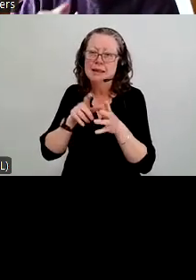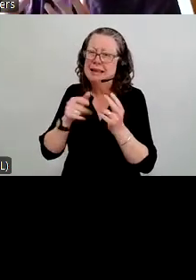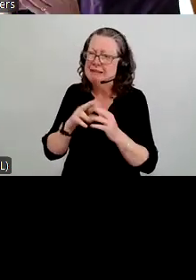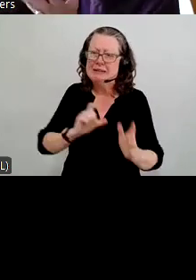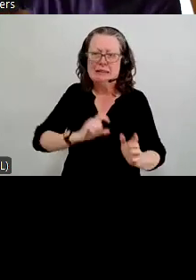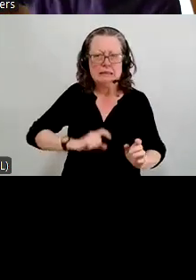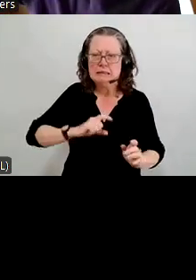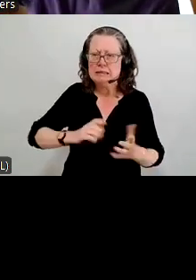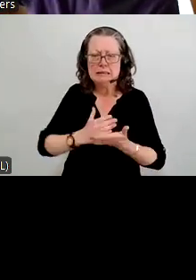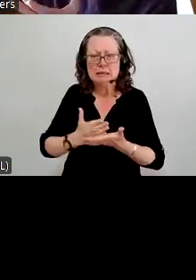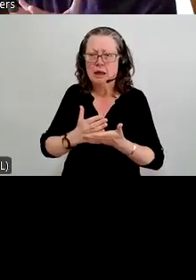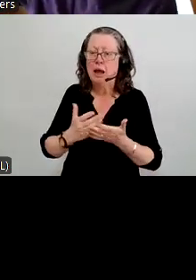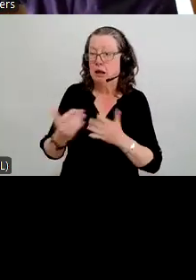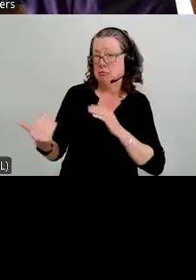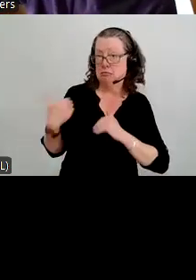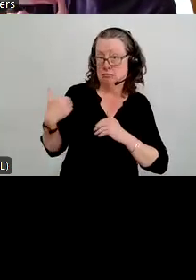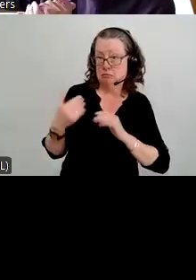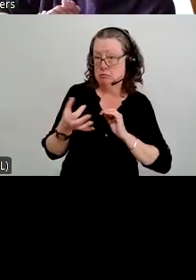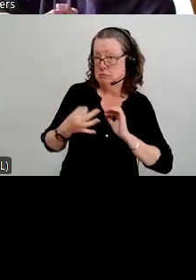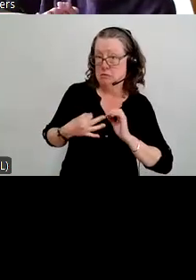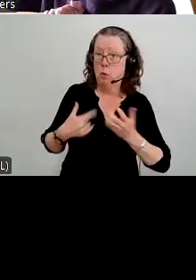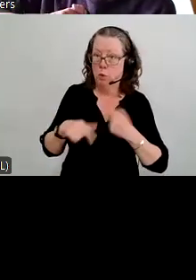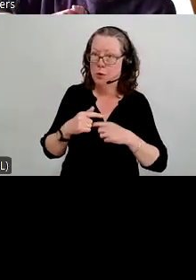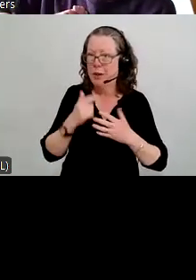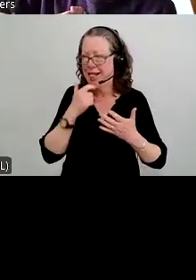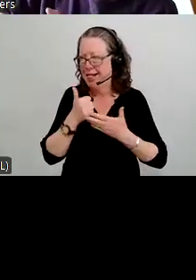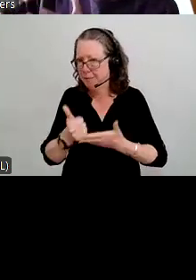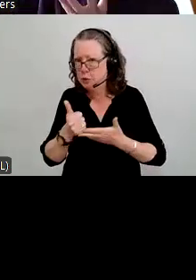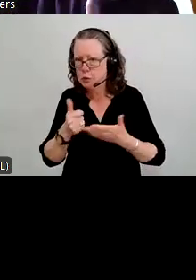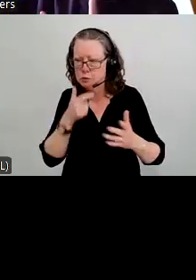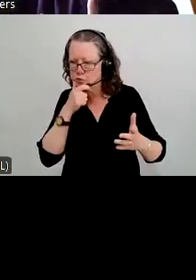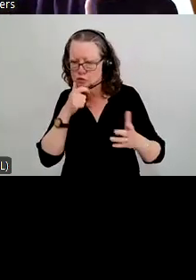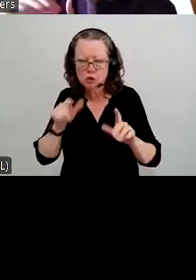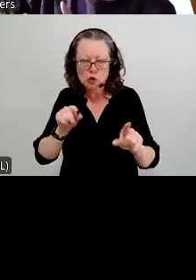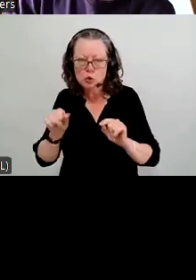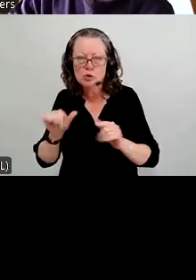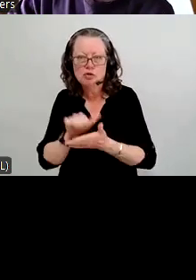There are various cookie consent management tools which will allow you to do what you need